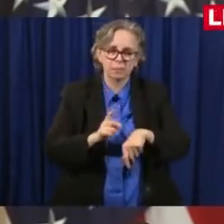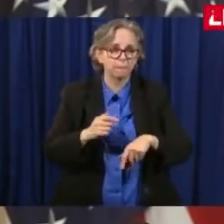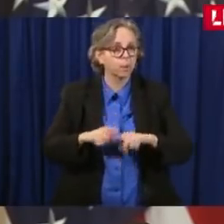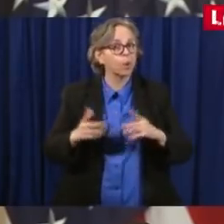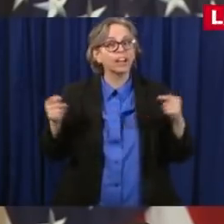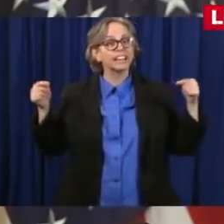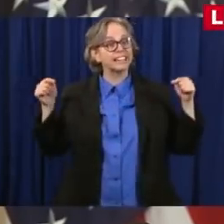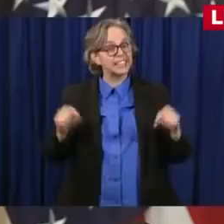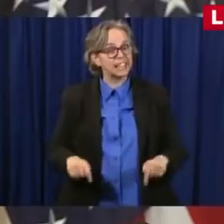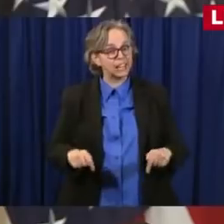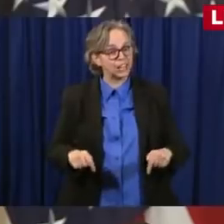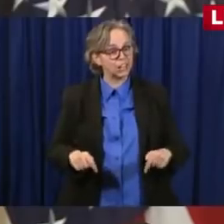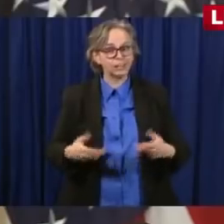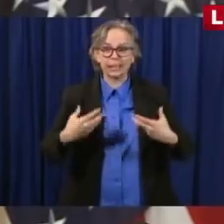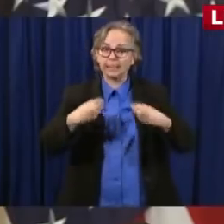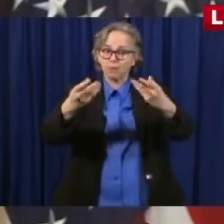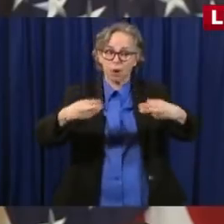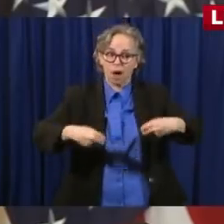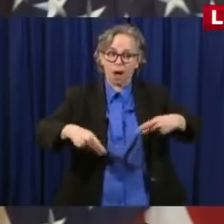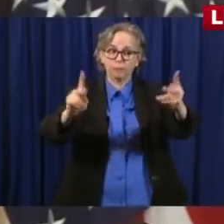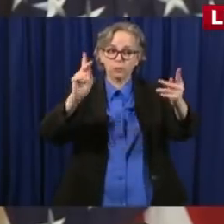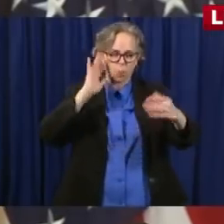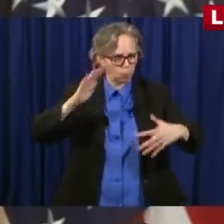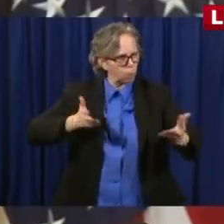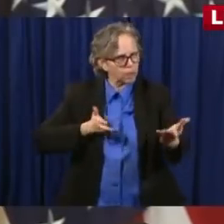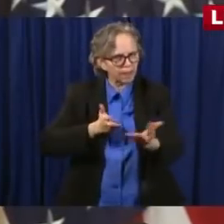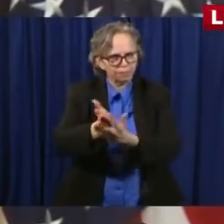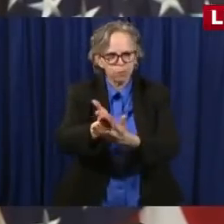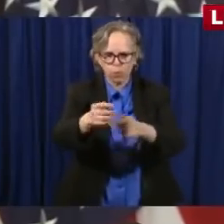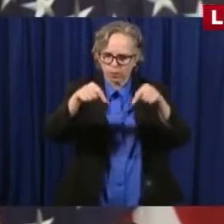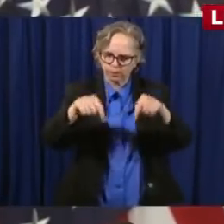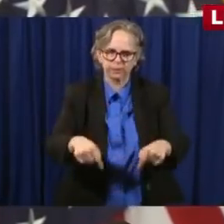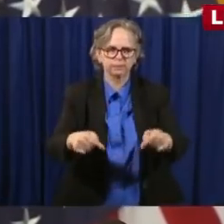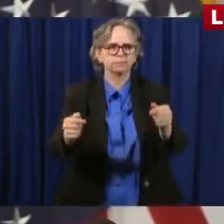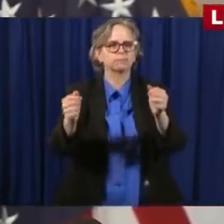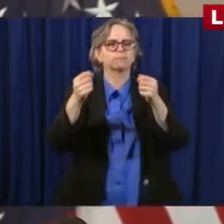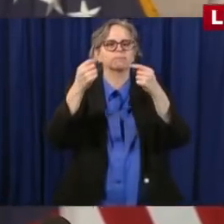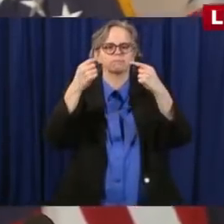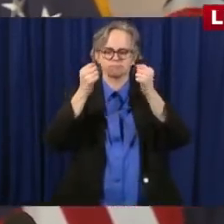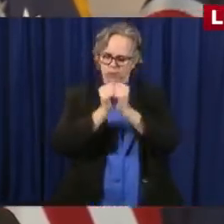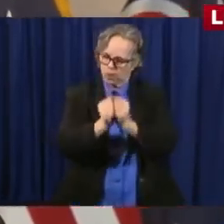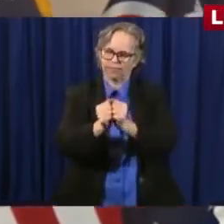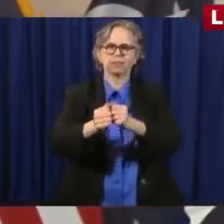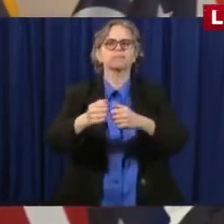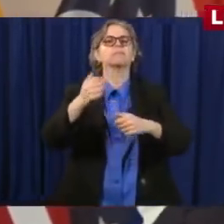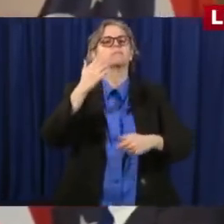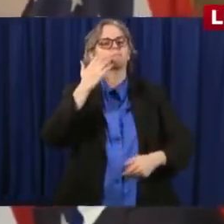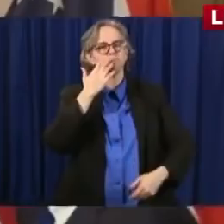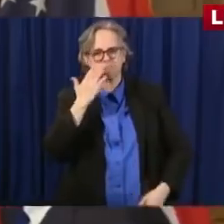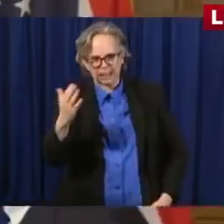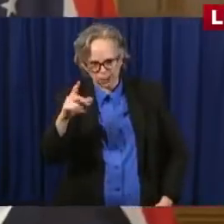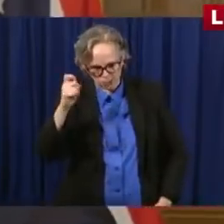I KNOW THIS IS A DIFFICULT TIME, BUT WE ARE HERE TO PRESENT OPPORTUNITIES AND WE WILL WEATHER THE STORM TOGETHER.